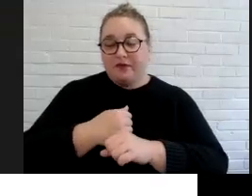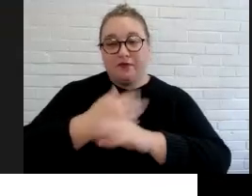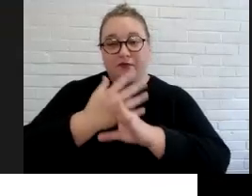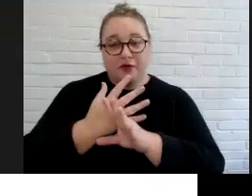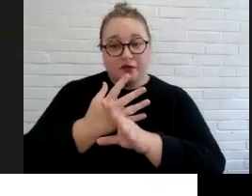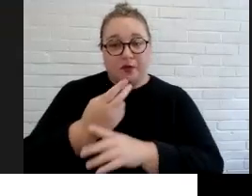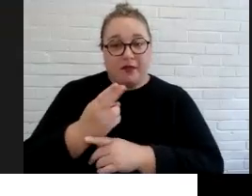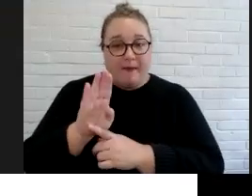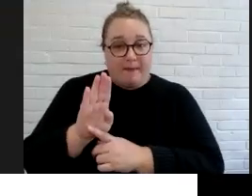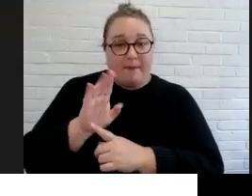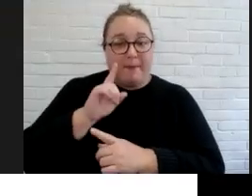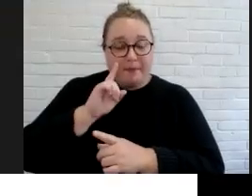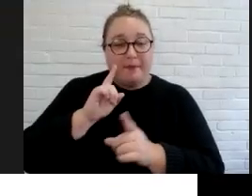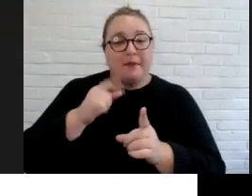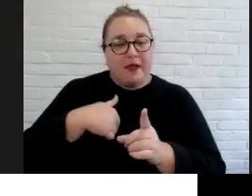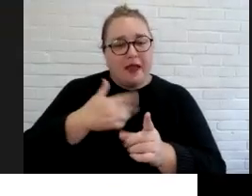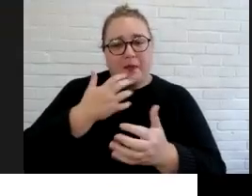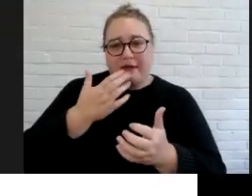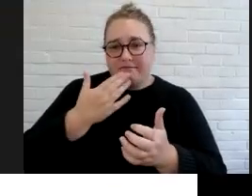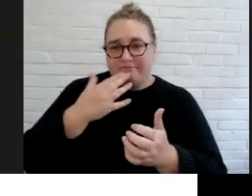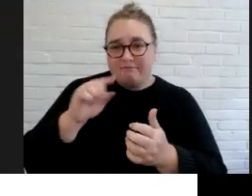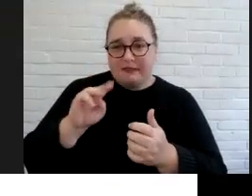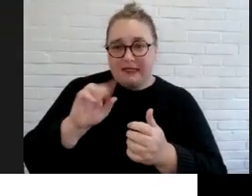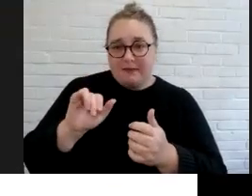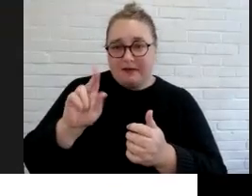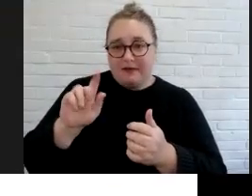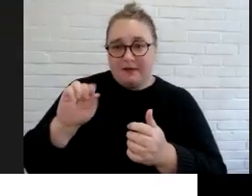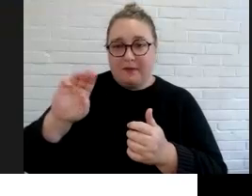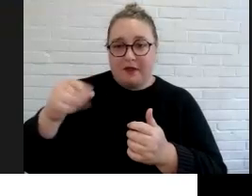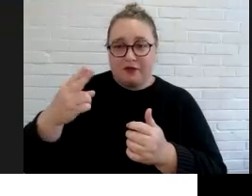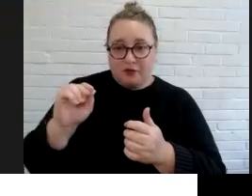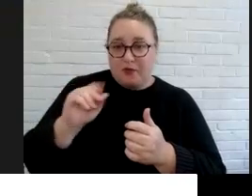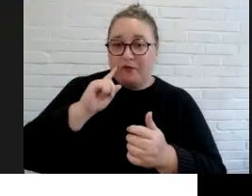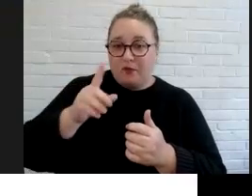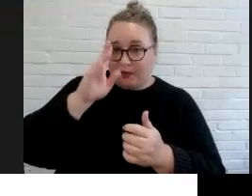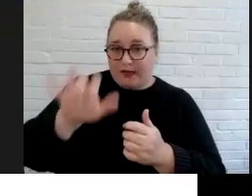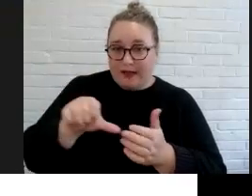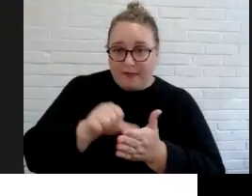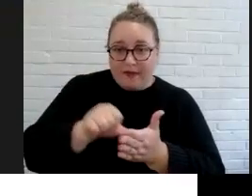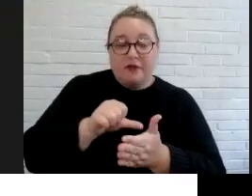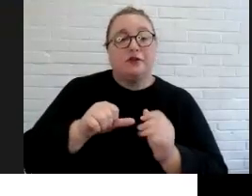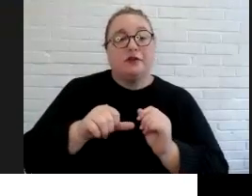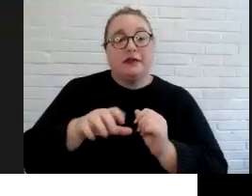And also the video in there as well too. But if you scroll all the way to the bottom,